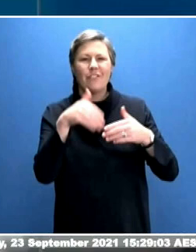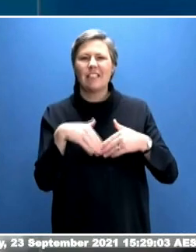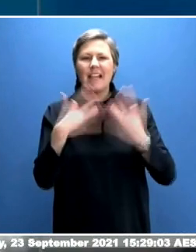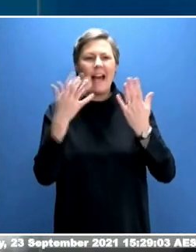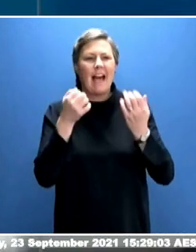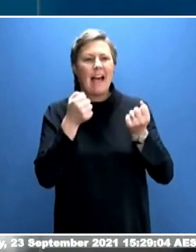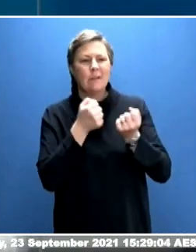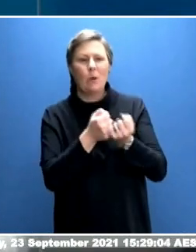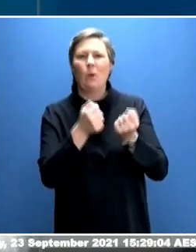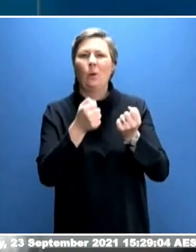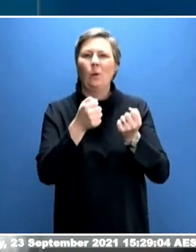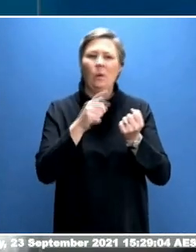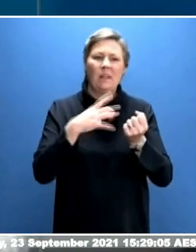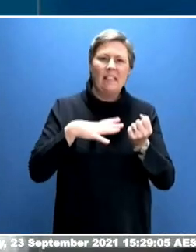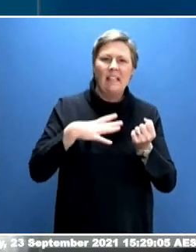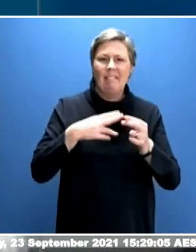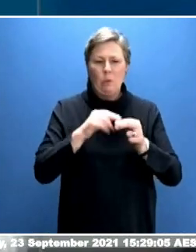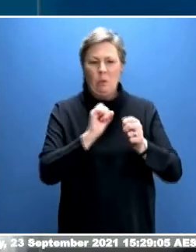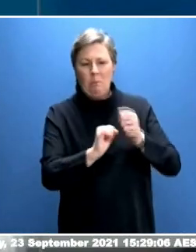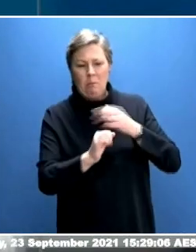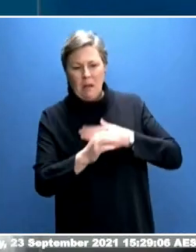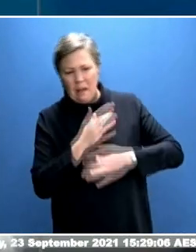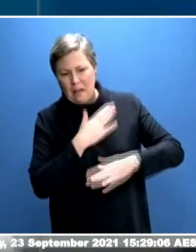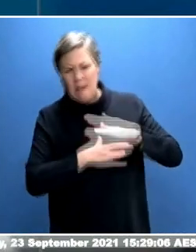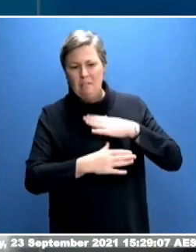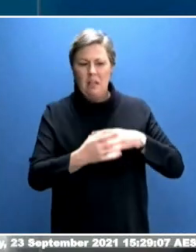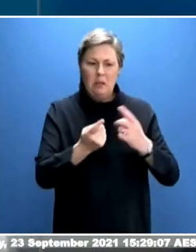behaviours for staff in the residence.